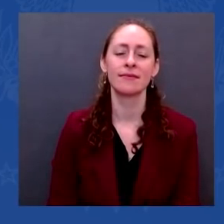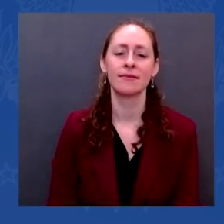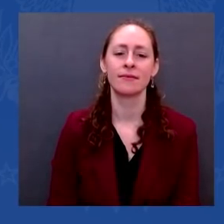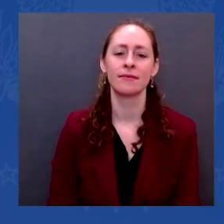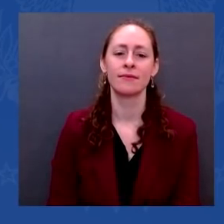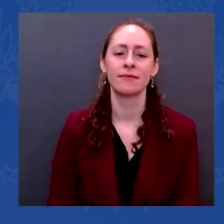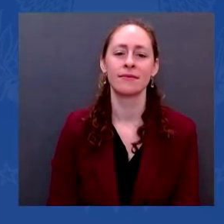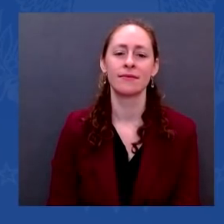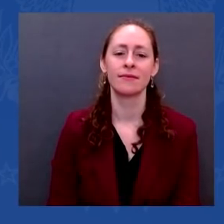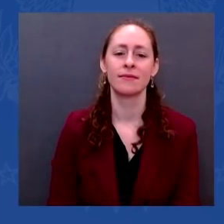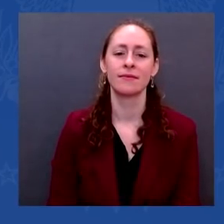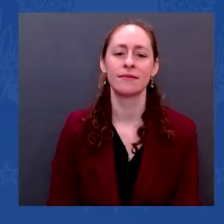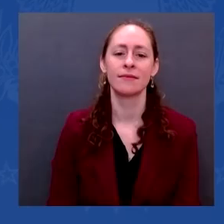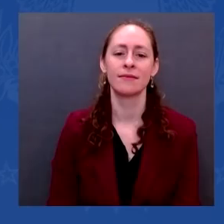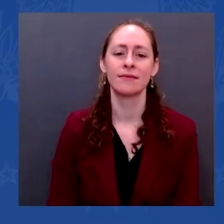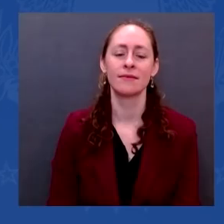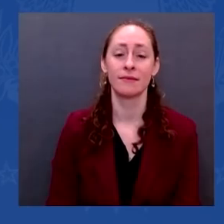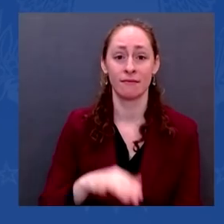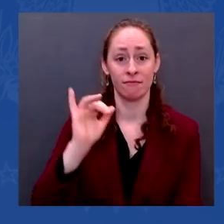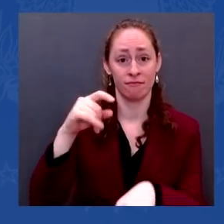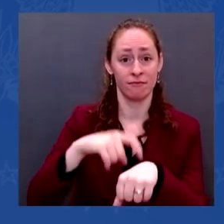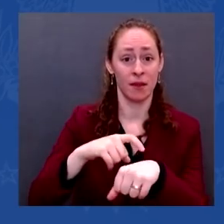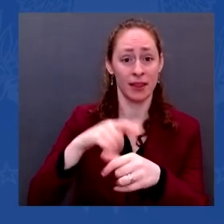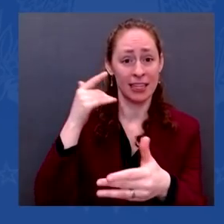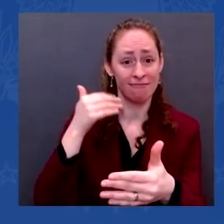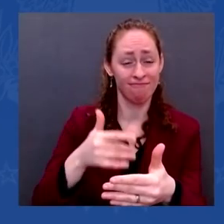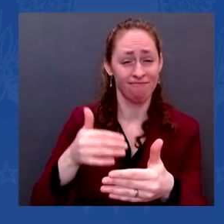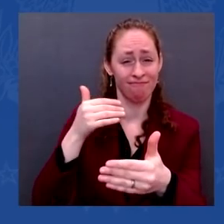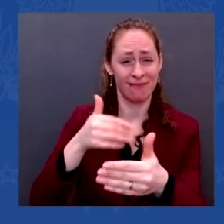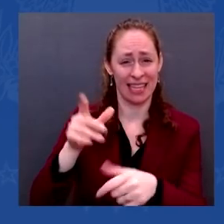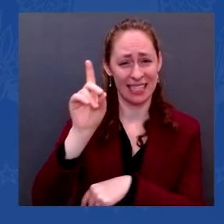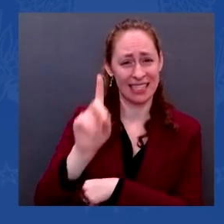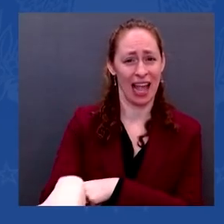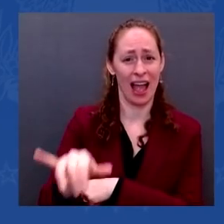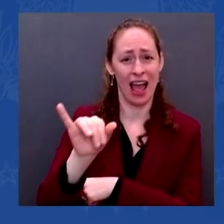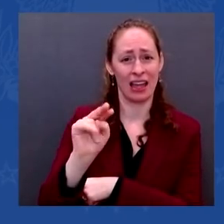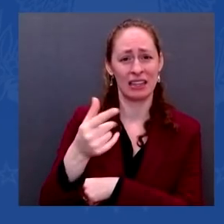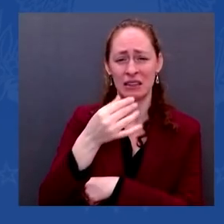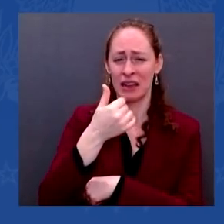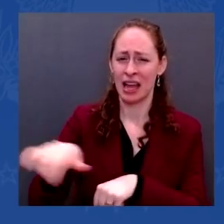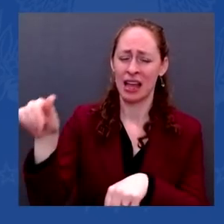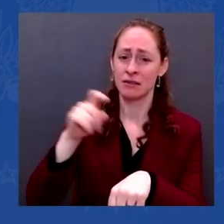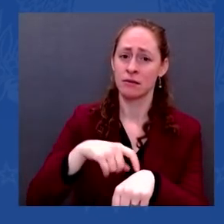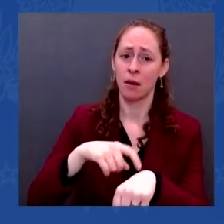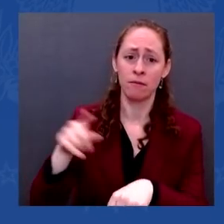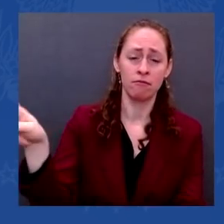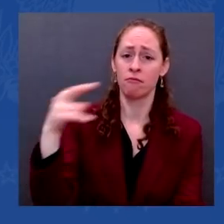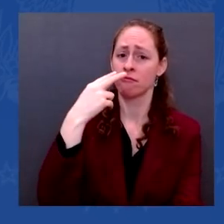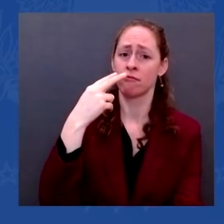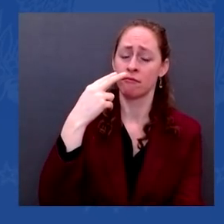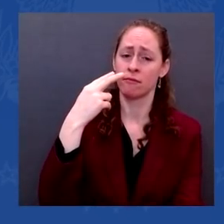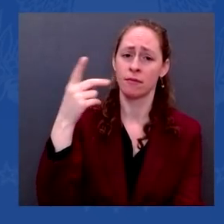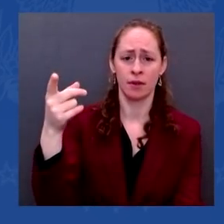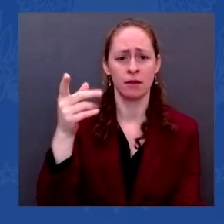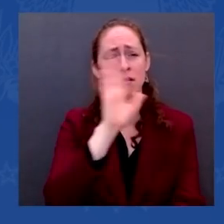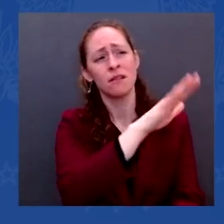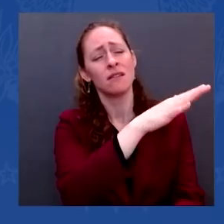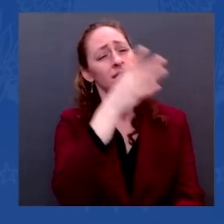and he said, "Dad, promise me -- promise me, Dad, you're going to stay involved." I said, "I'll be involved. I'll be -- I'll be good, Beau."